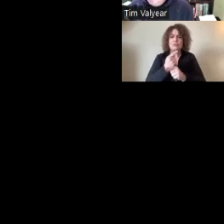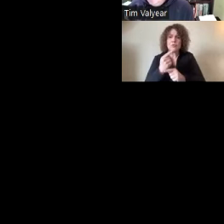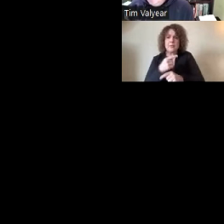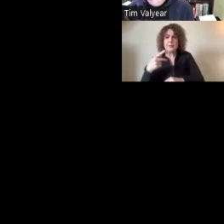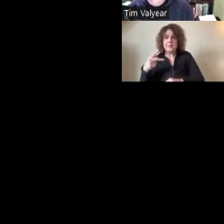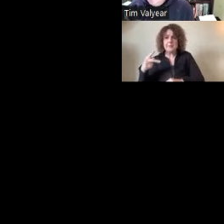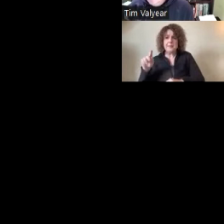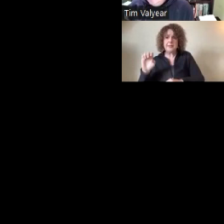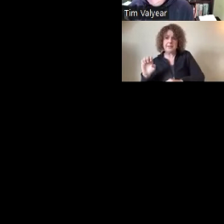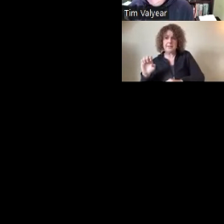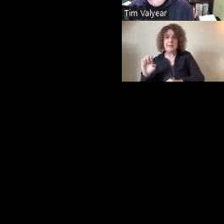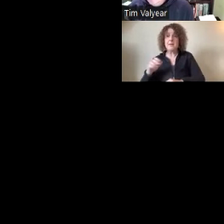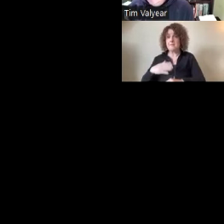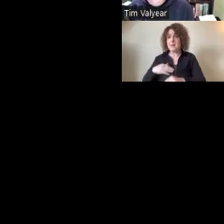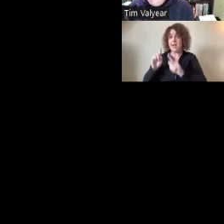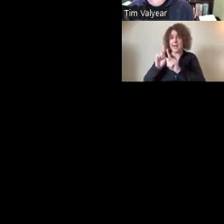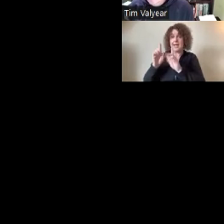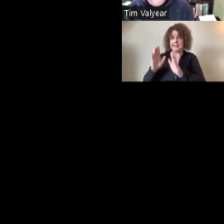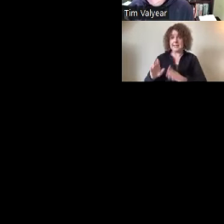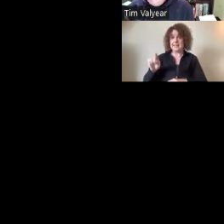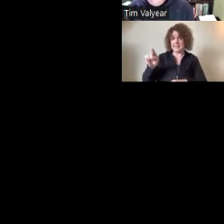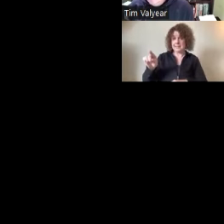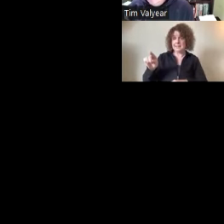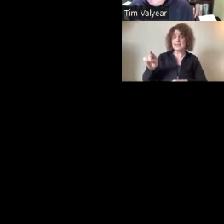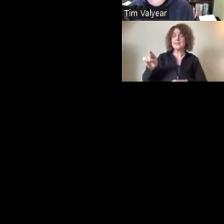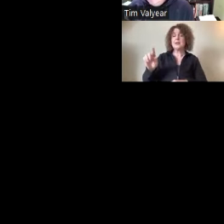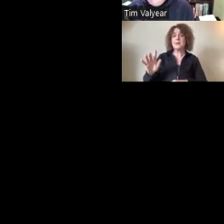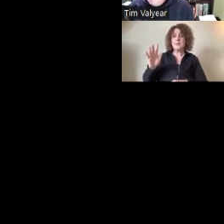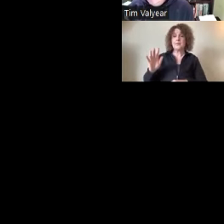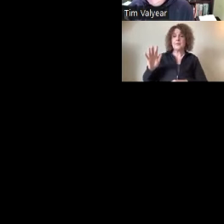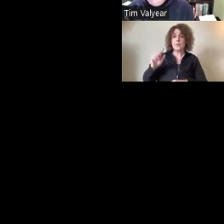ensuring my attendants do a thorough hand washing and